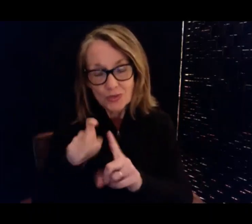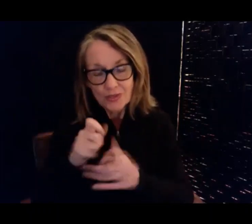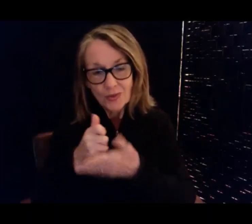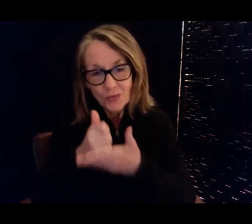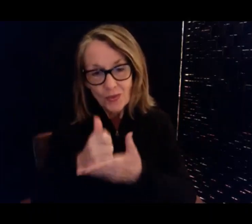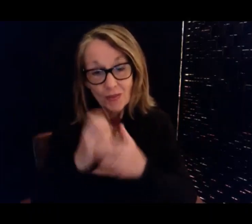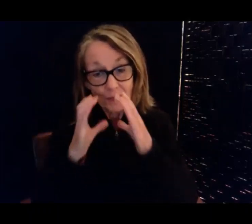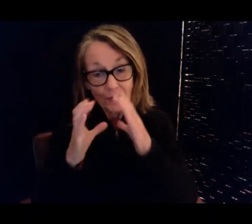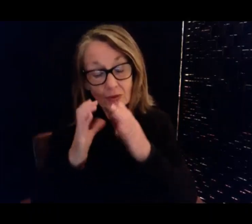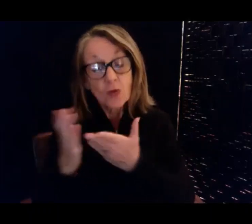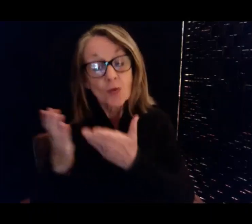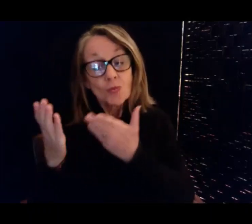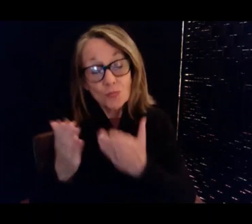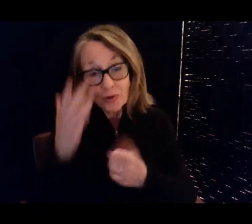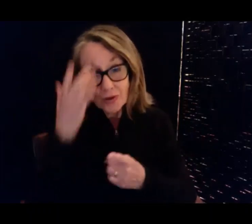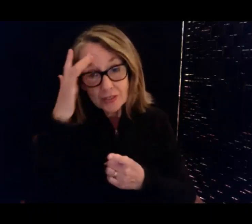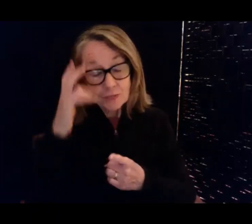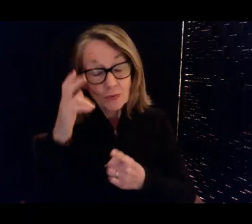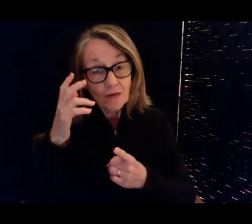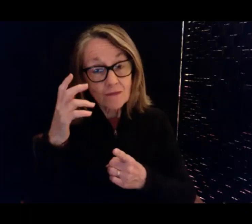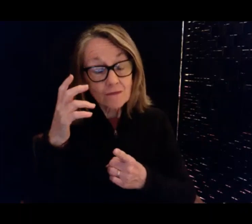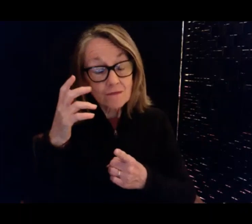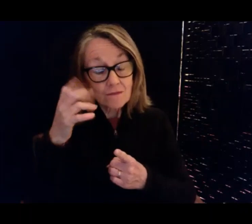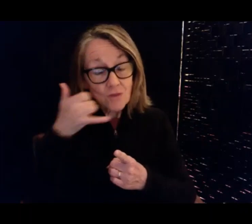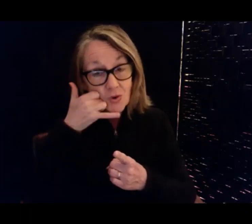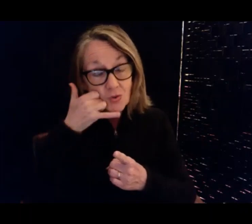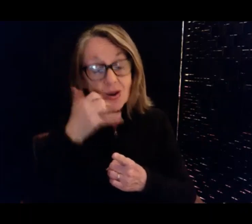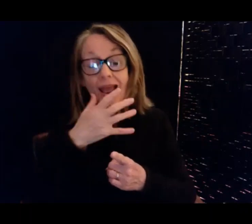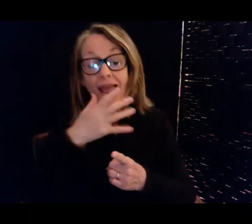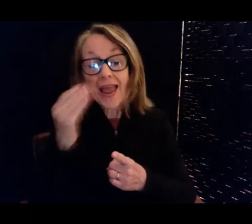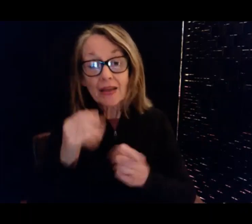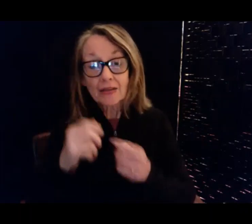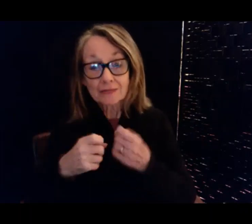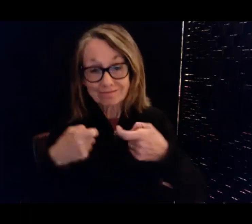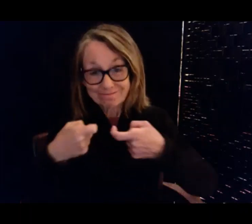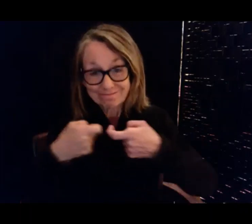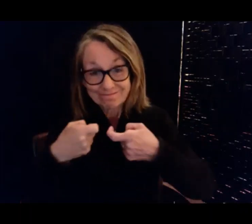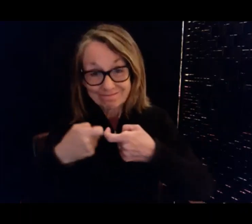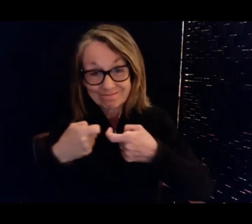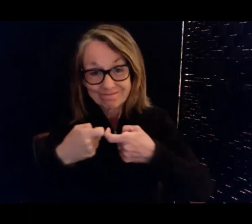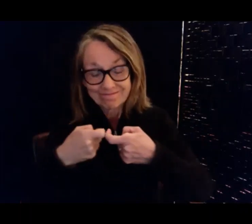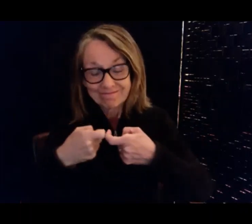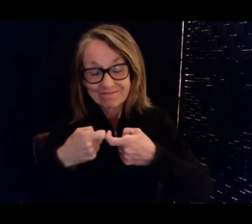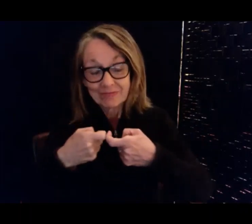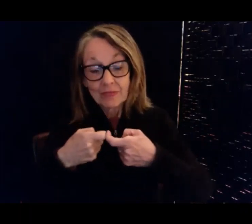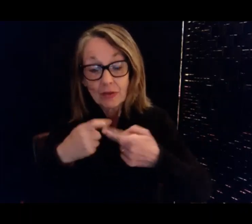smartphone and the charger with you When you get to the hospital make sure